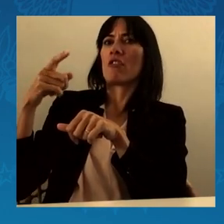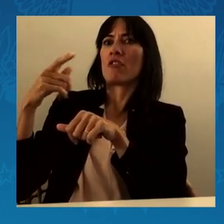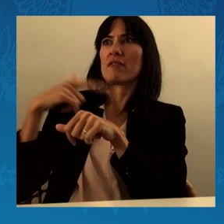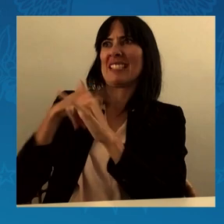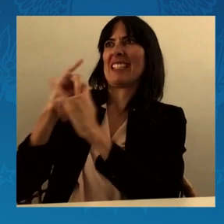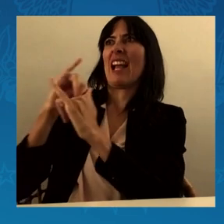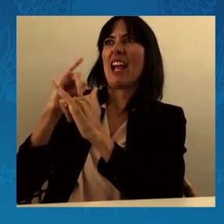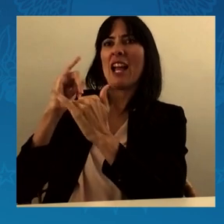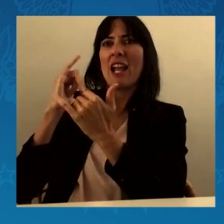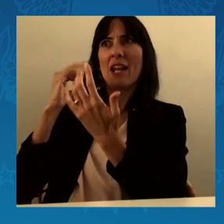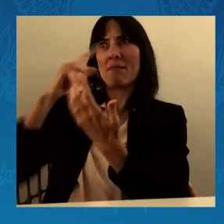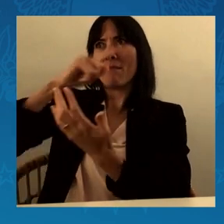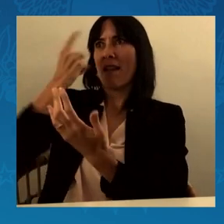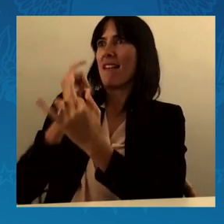So it really motivated me to come.